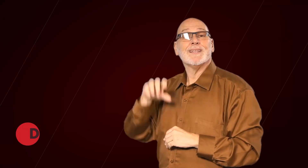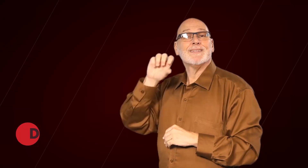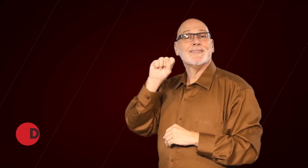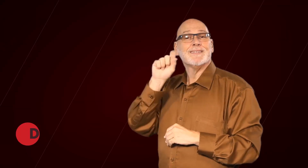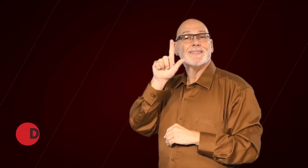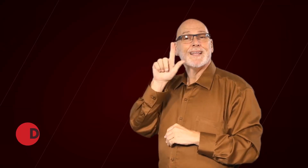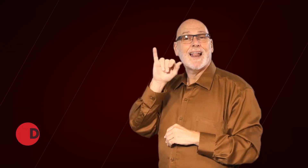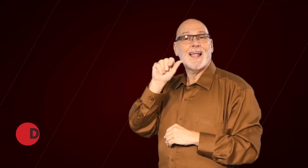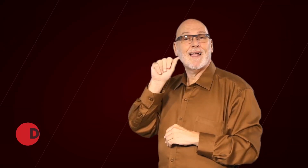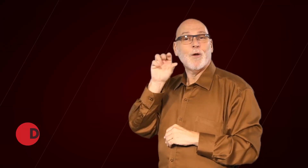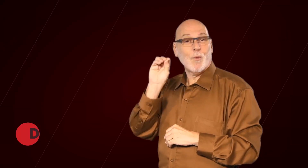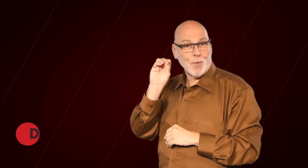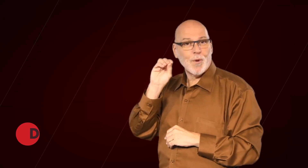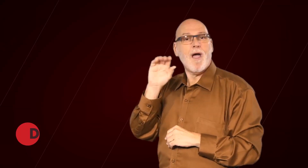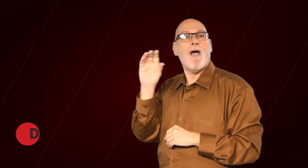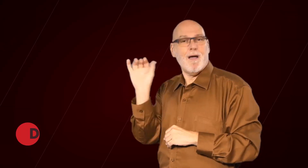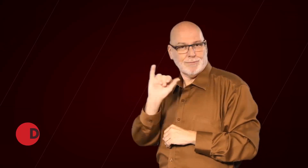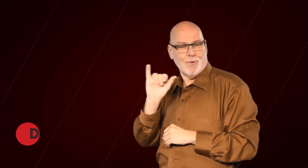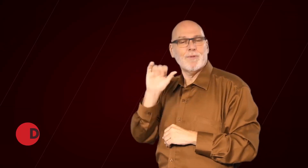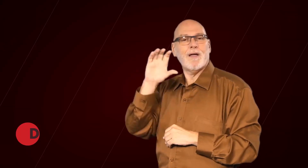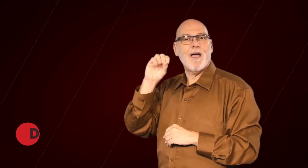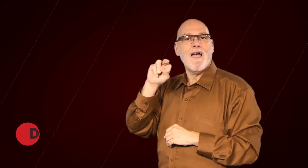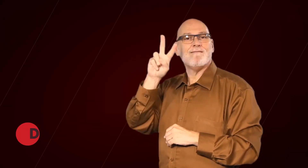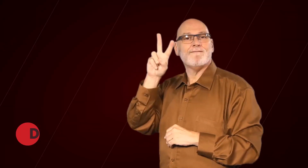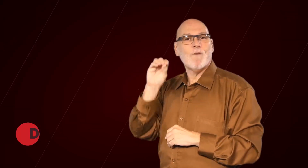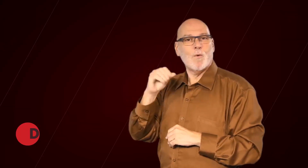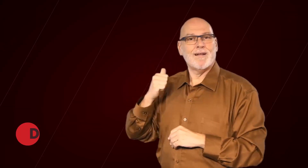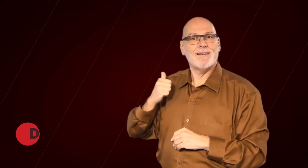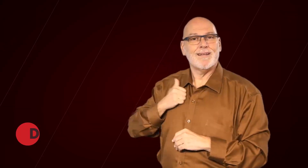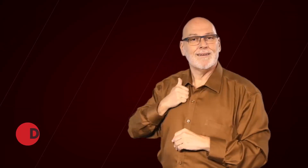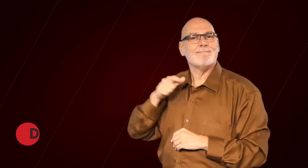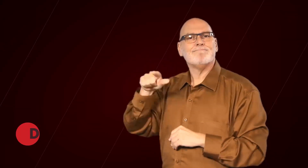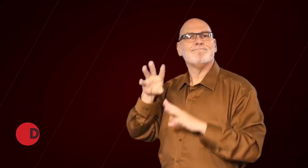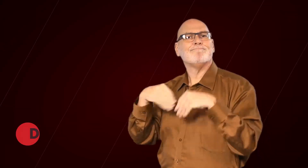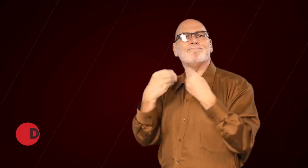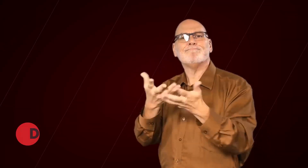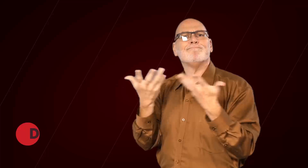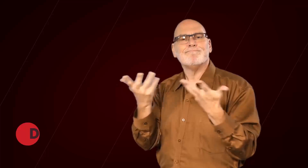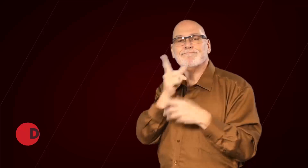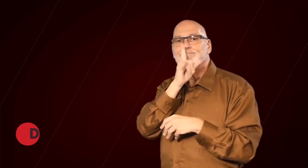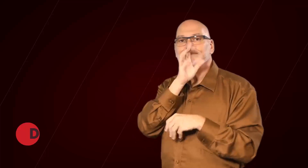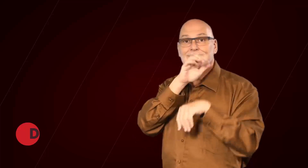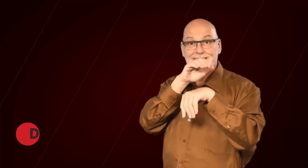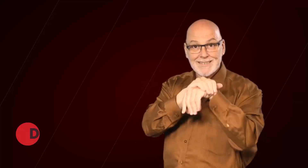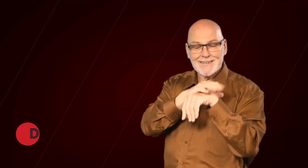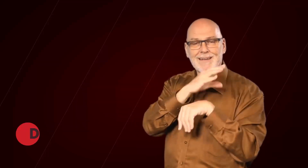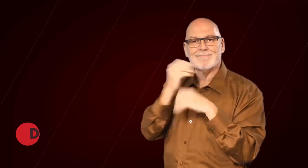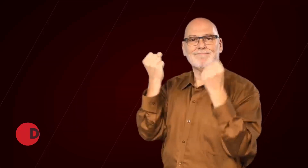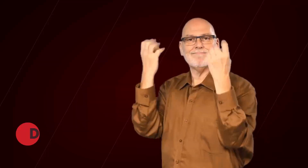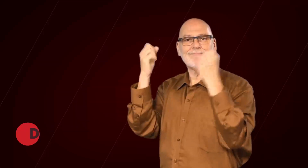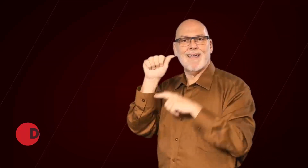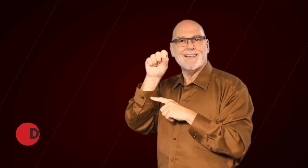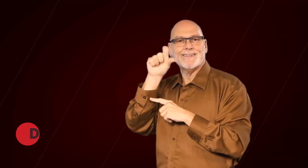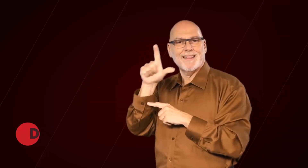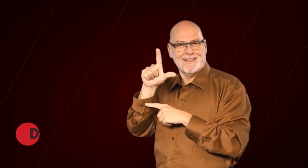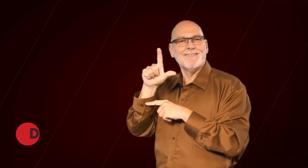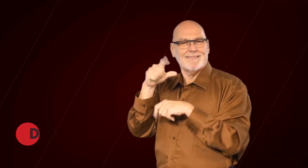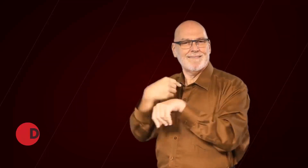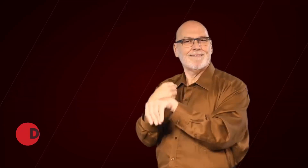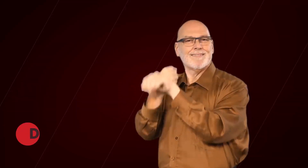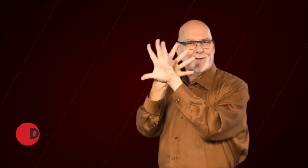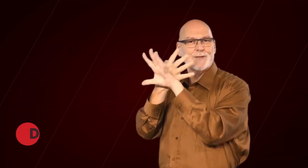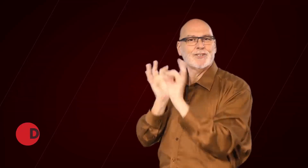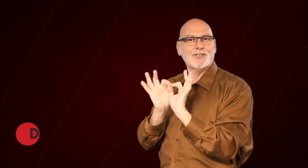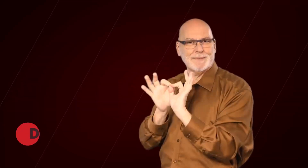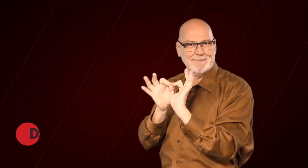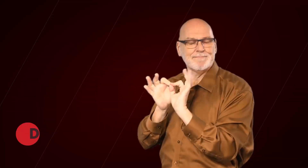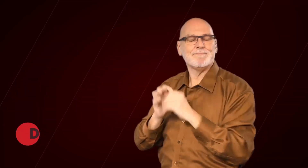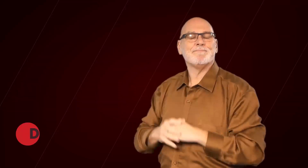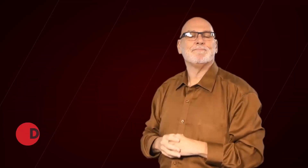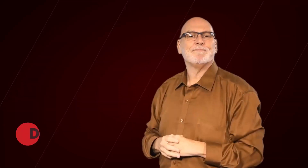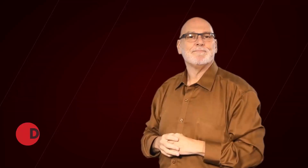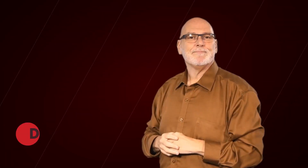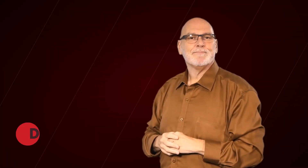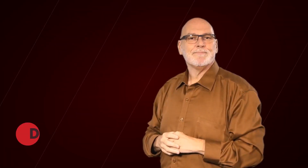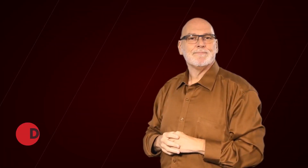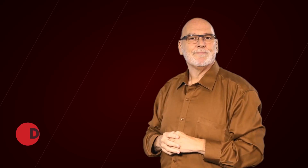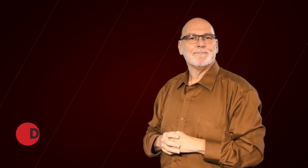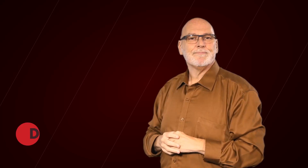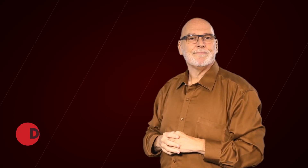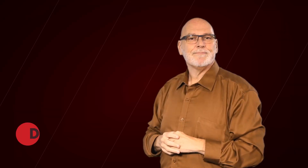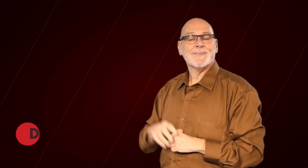SLIAO and Convo Canada which provides English and ASL video interpreters.